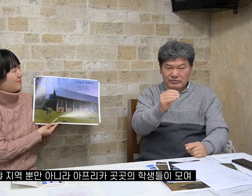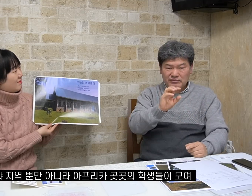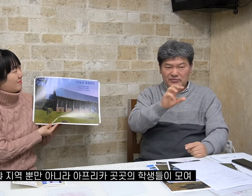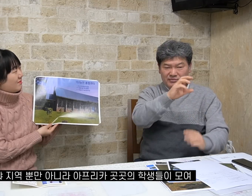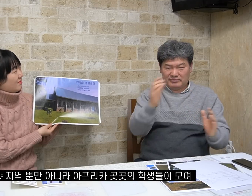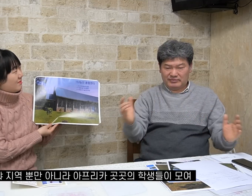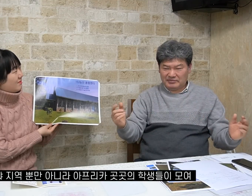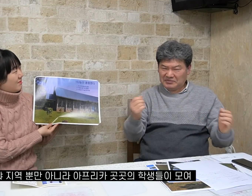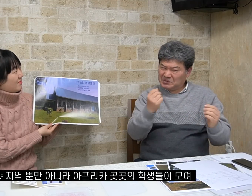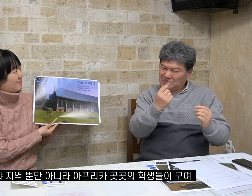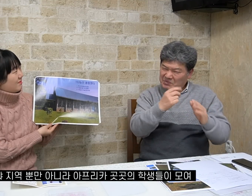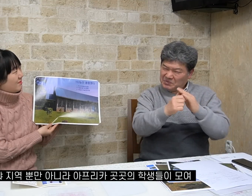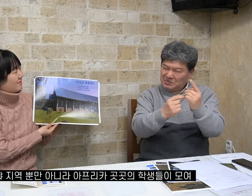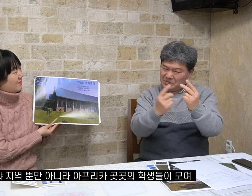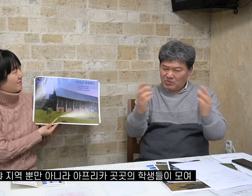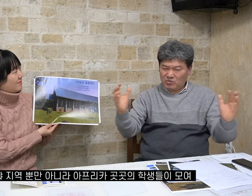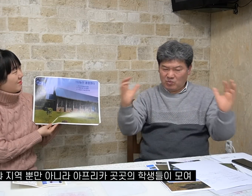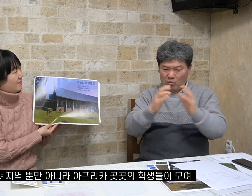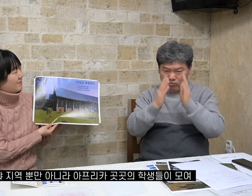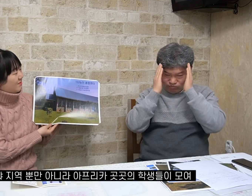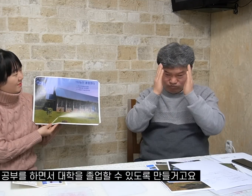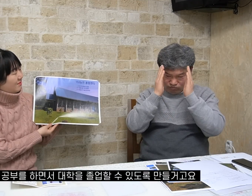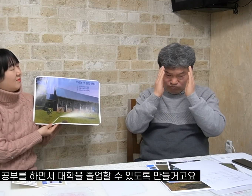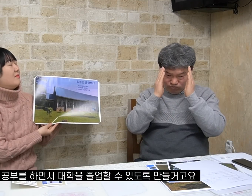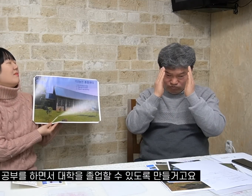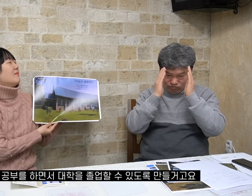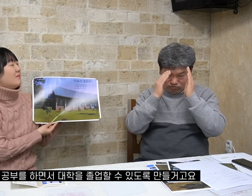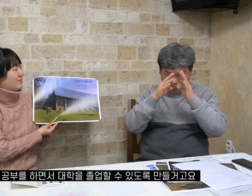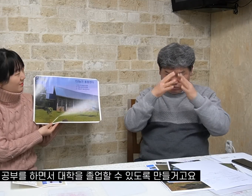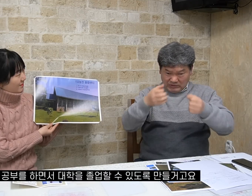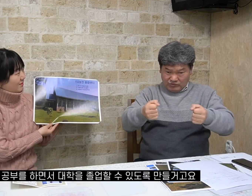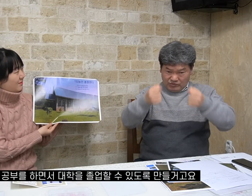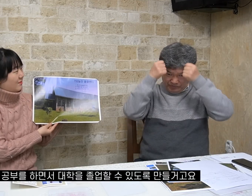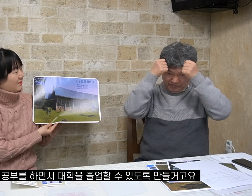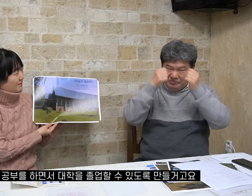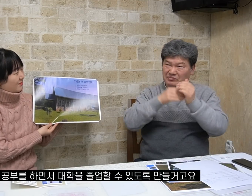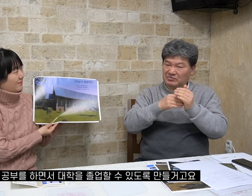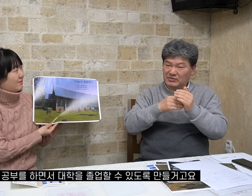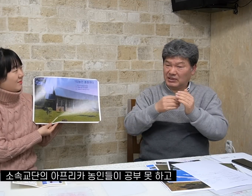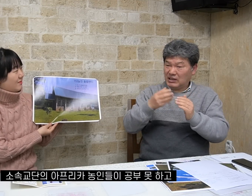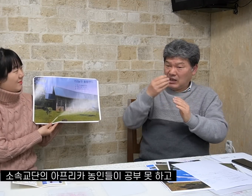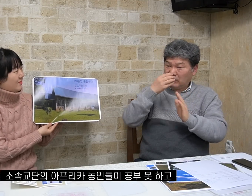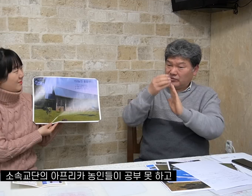so students from all over Africa as well as Kenya will gather to study and graduate from university.